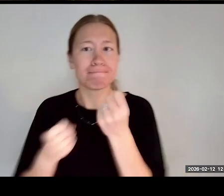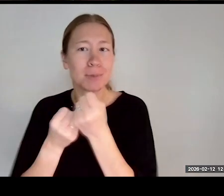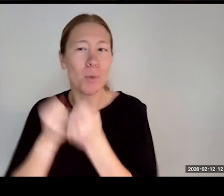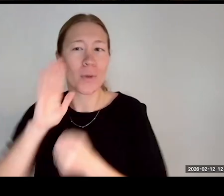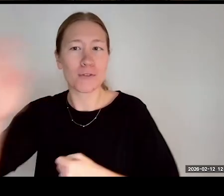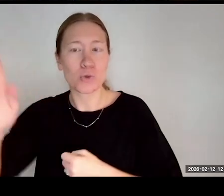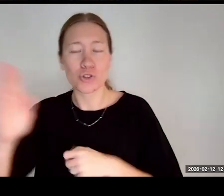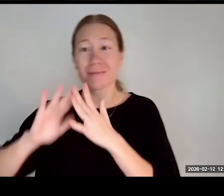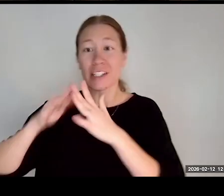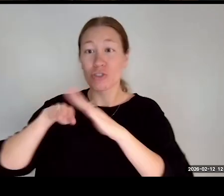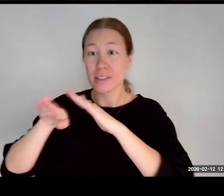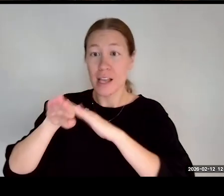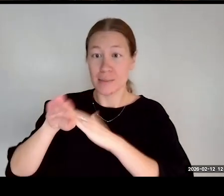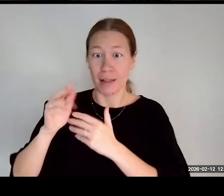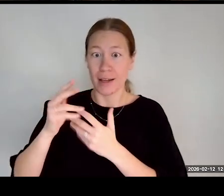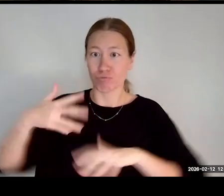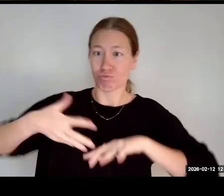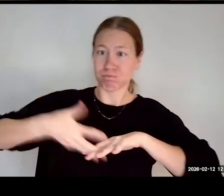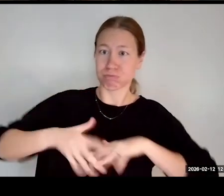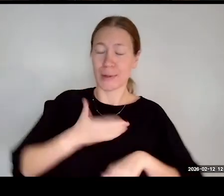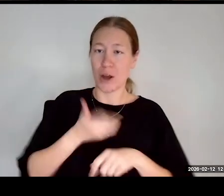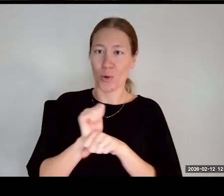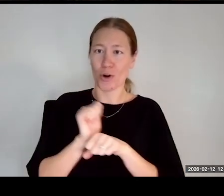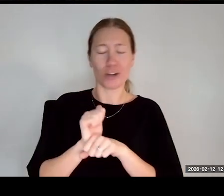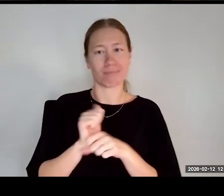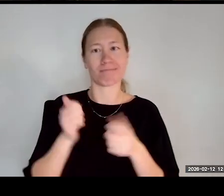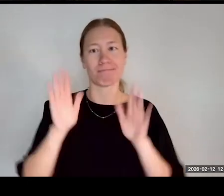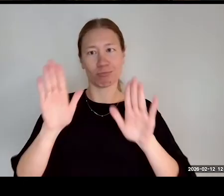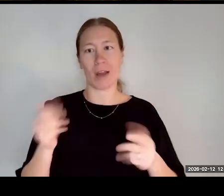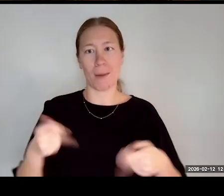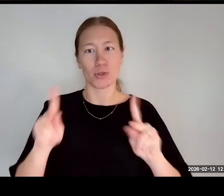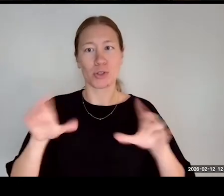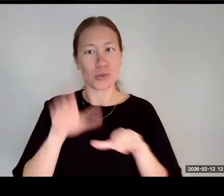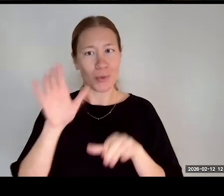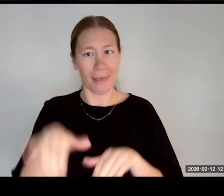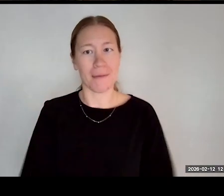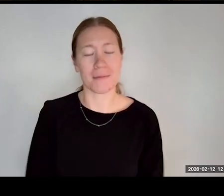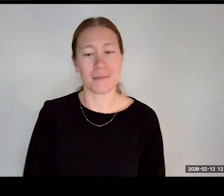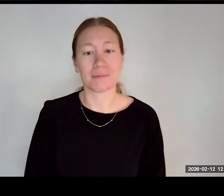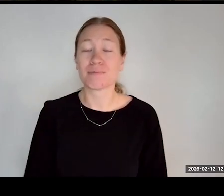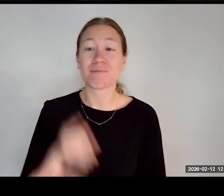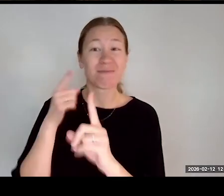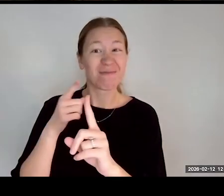and building that into our work is a great way to do this. Ultimately, what digital accessibility will do is